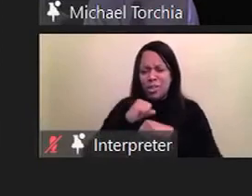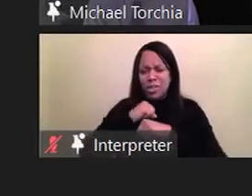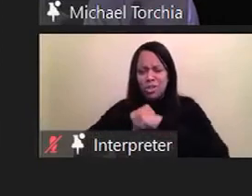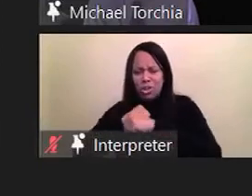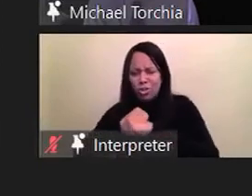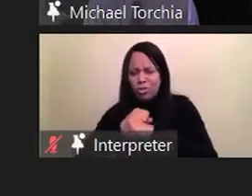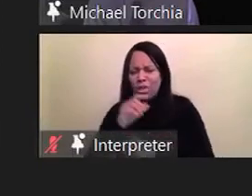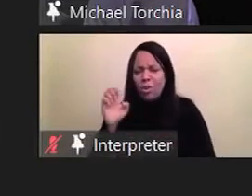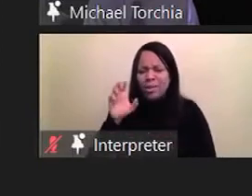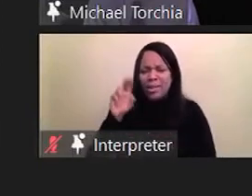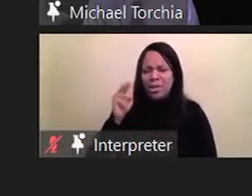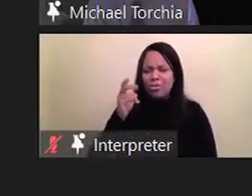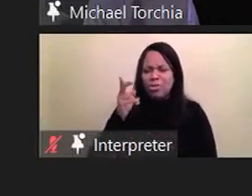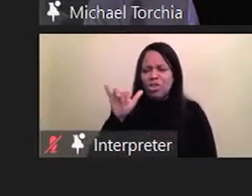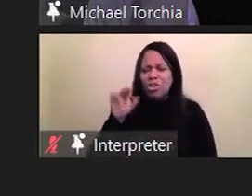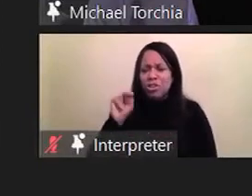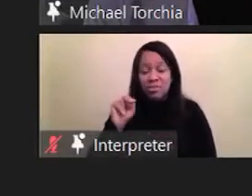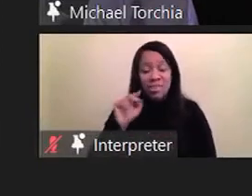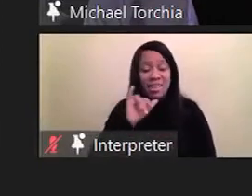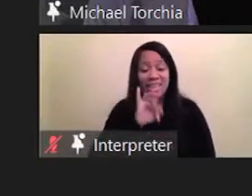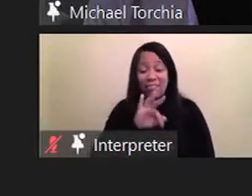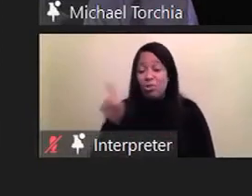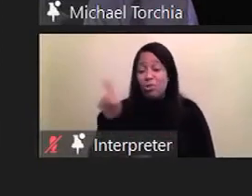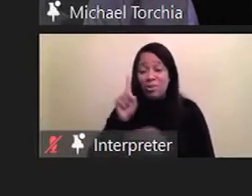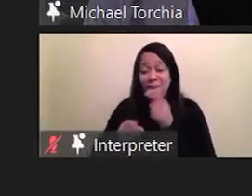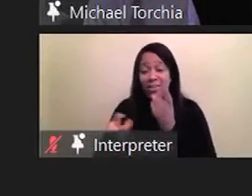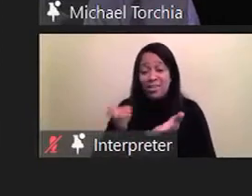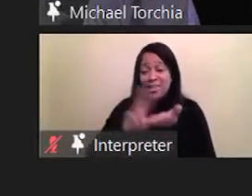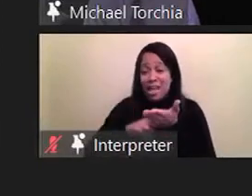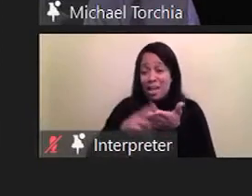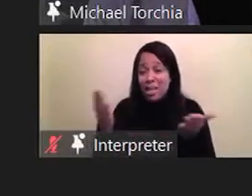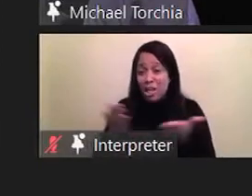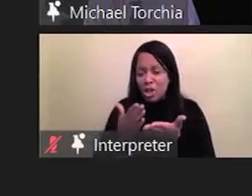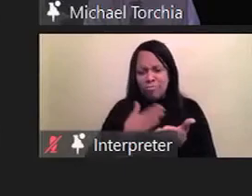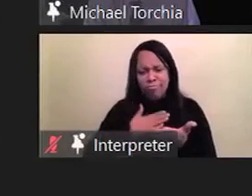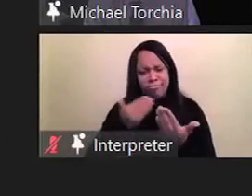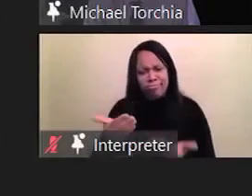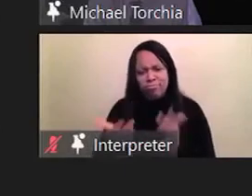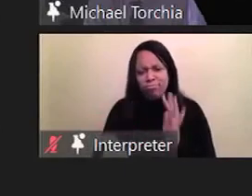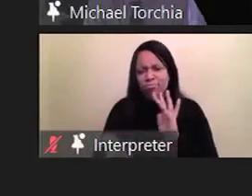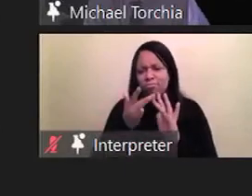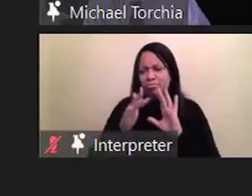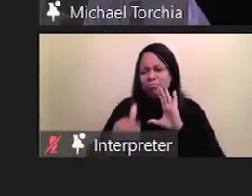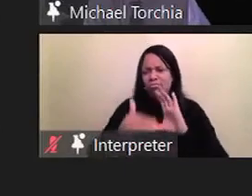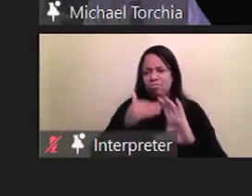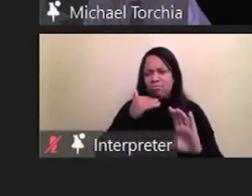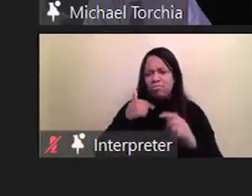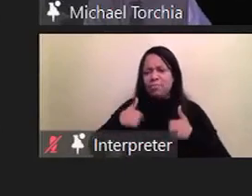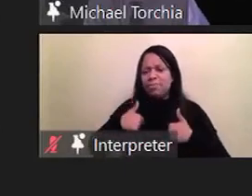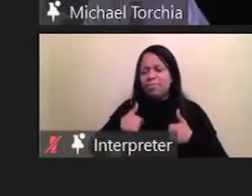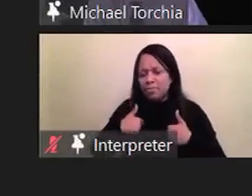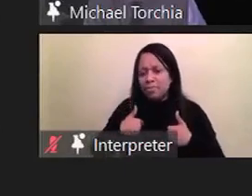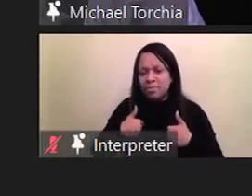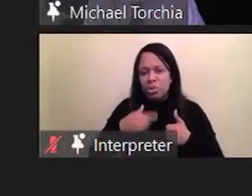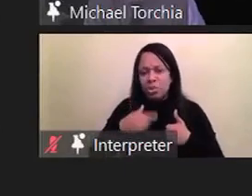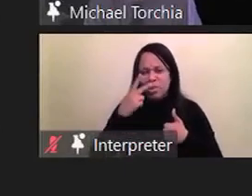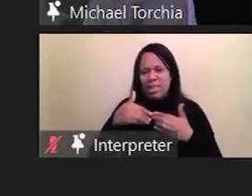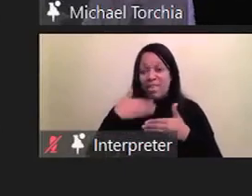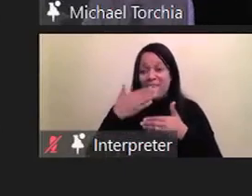able to sign up here, then please be sure to contact me via email, which you'll see on the next slide coming up.